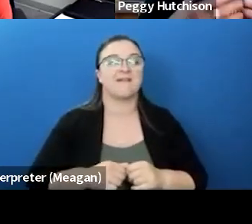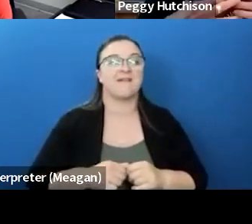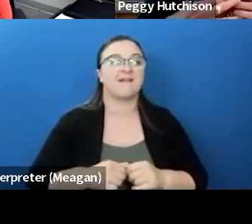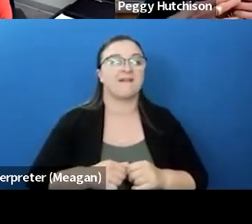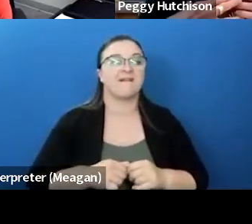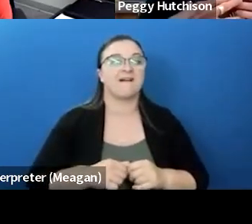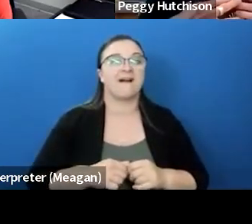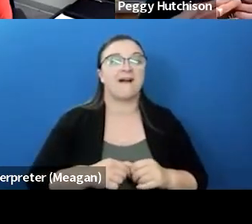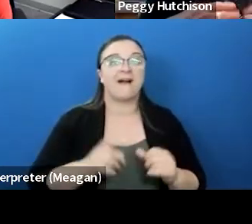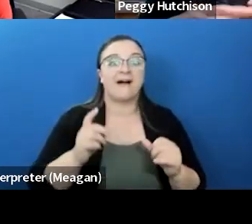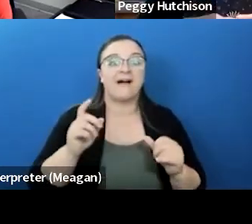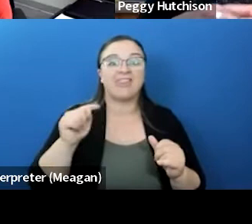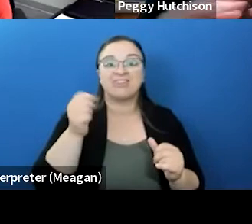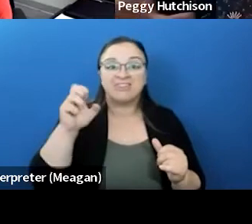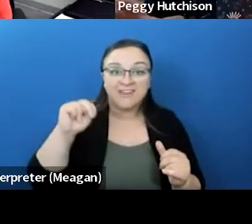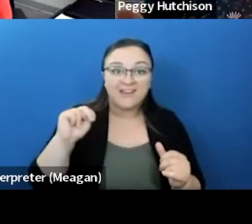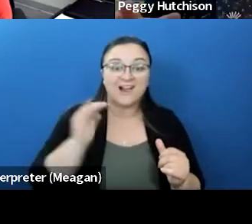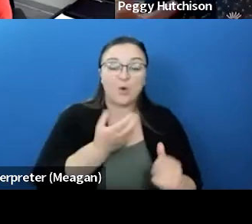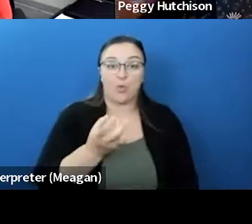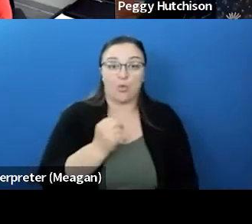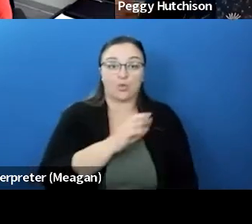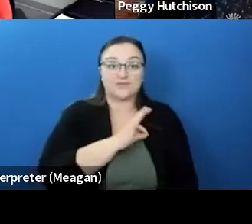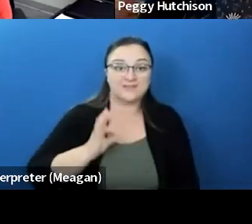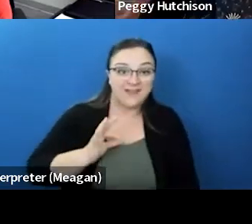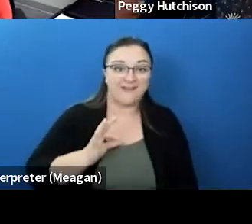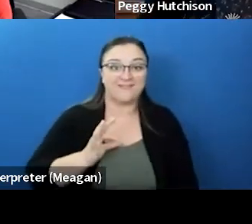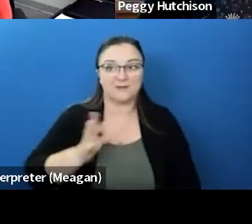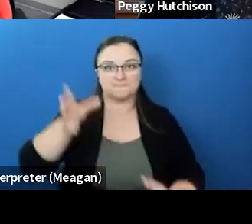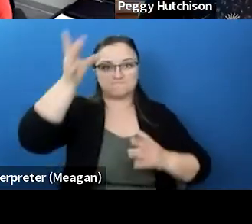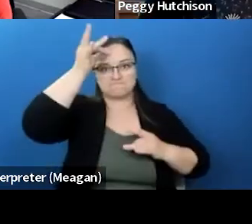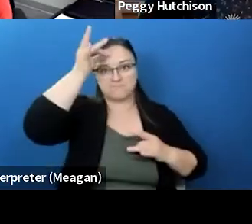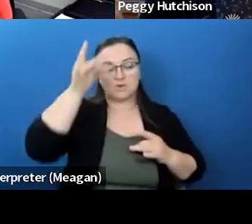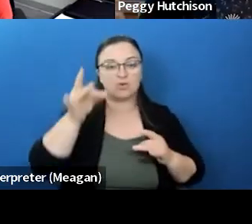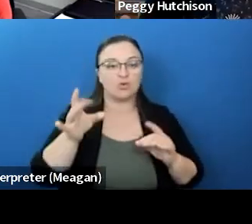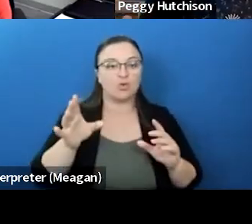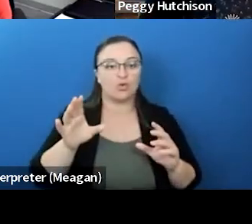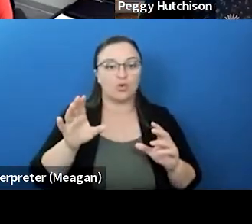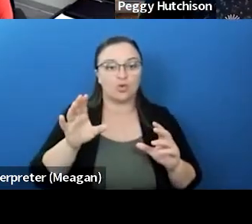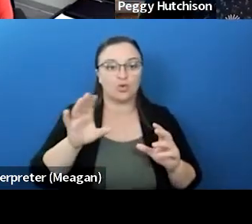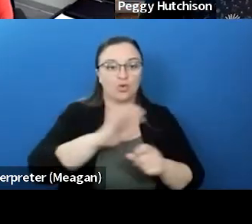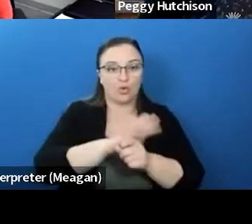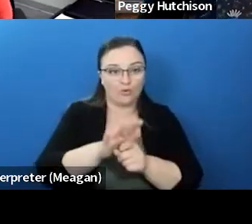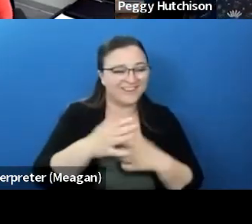our own staff getting COVID despite the fact that we had all of these safety protocols in place.